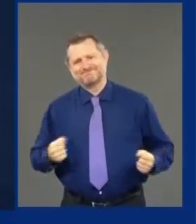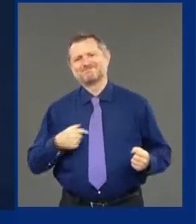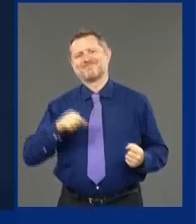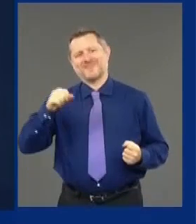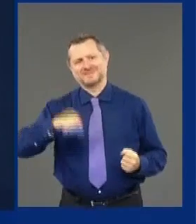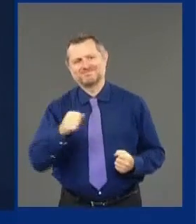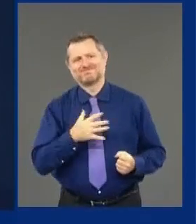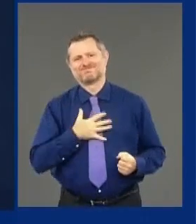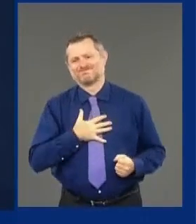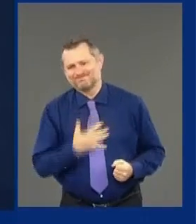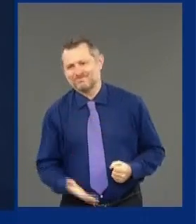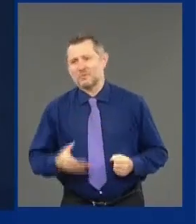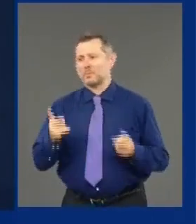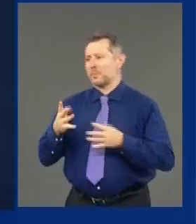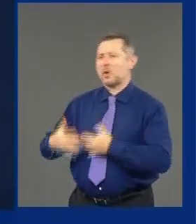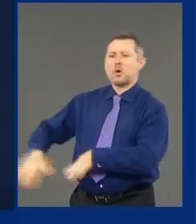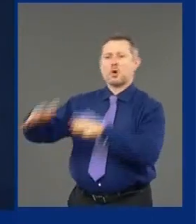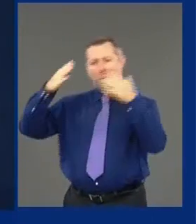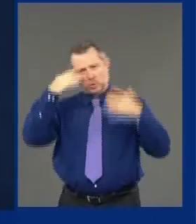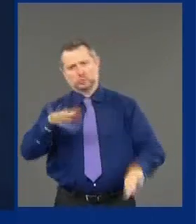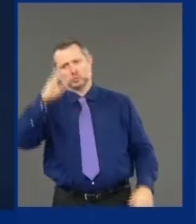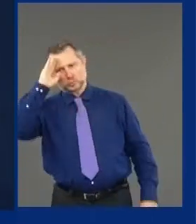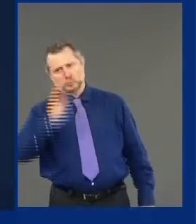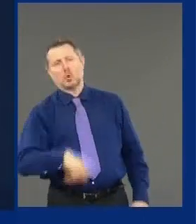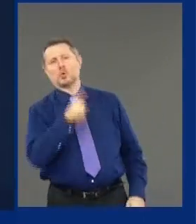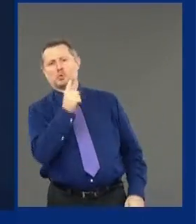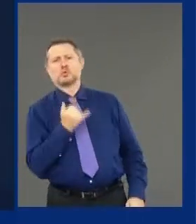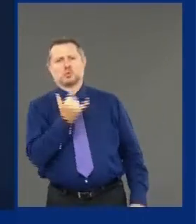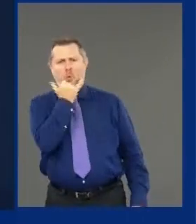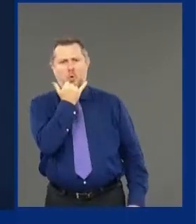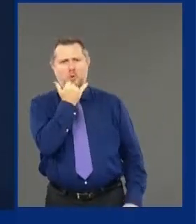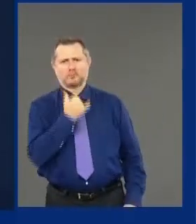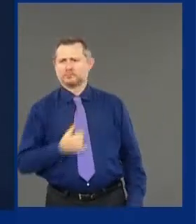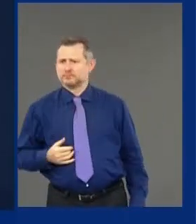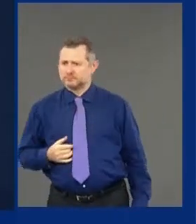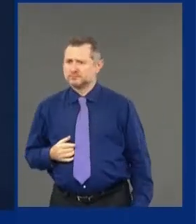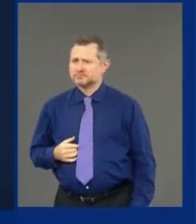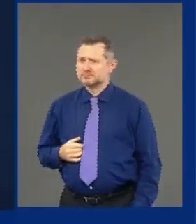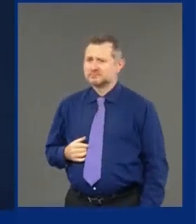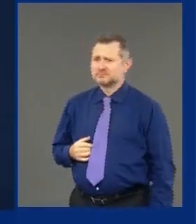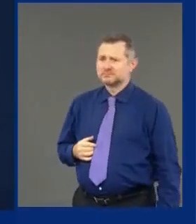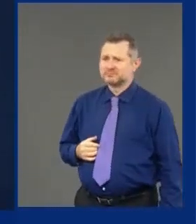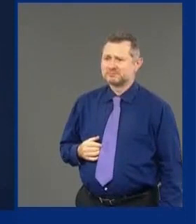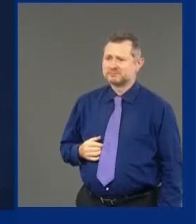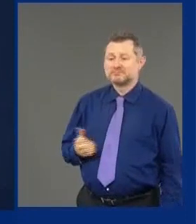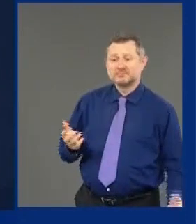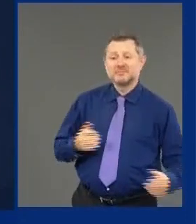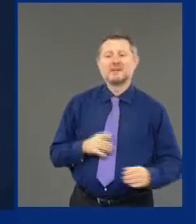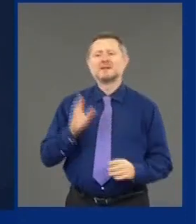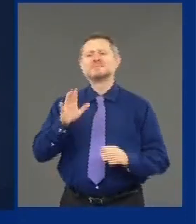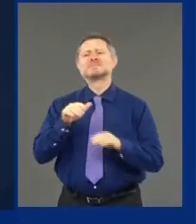IT DOESN'T COST YOU ANYTHING. AT LEAST HAVE THE COURAGE TO ADMIT WHAT EVERYBODY ELSE